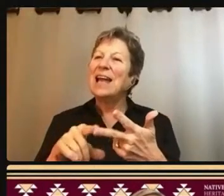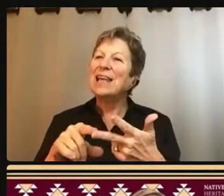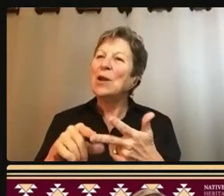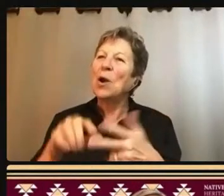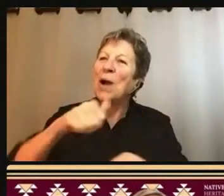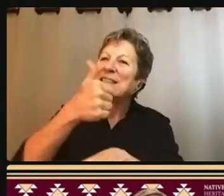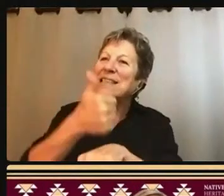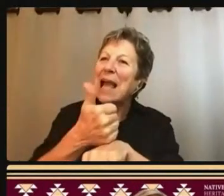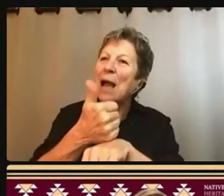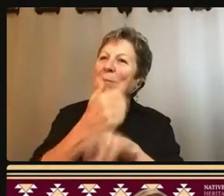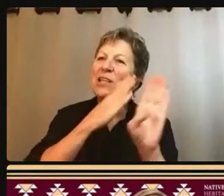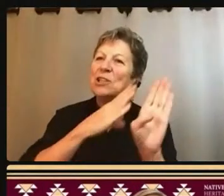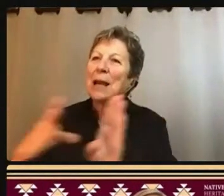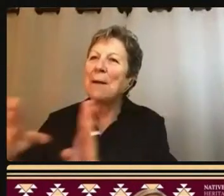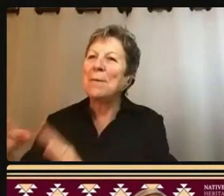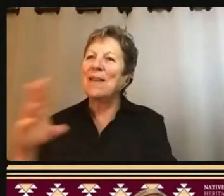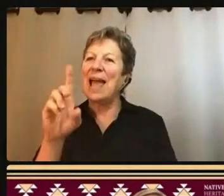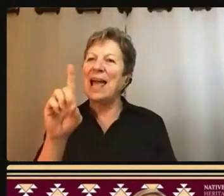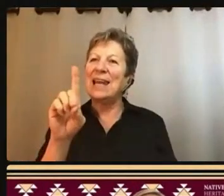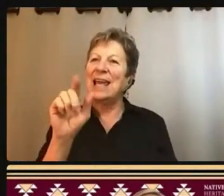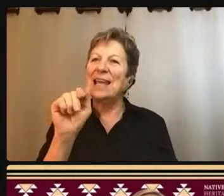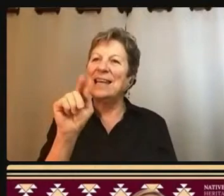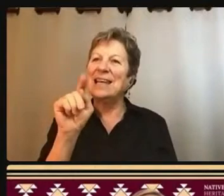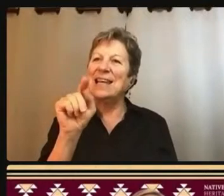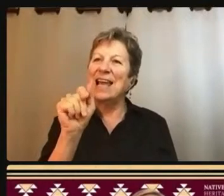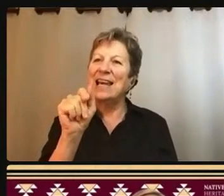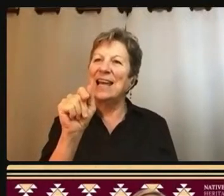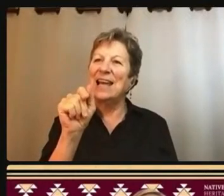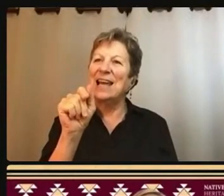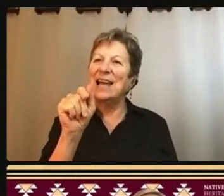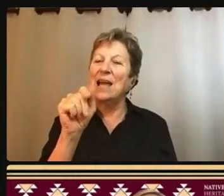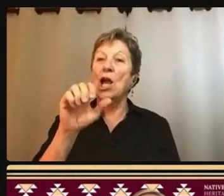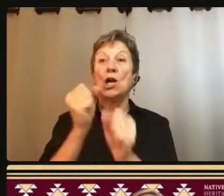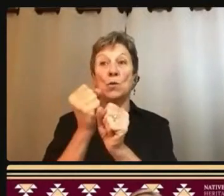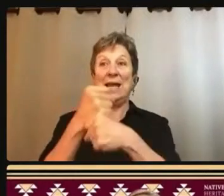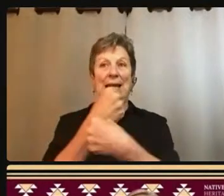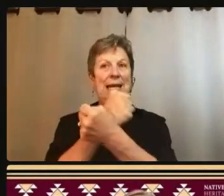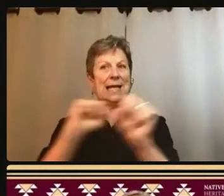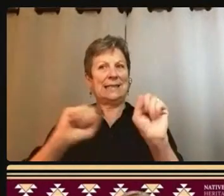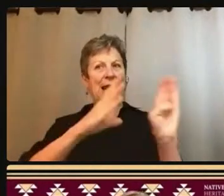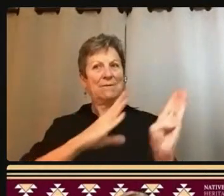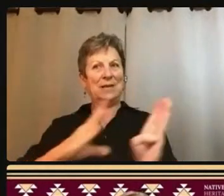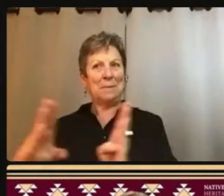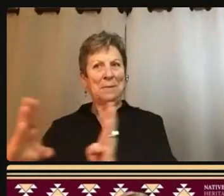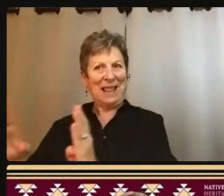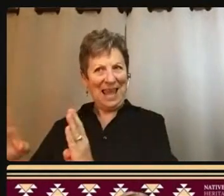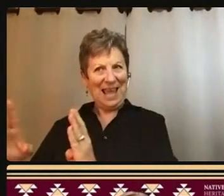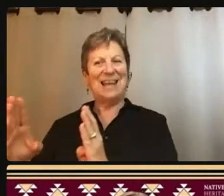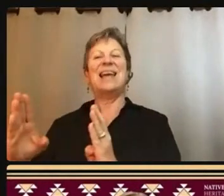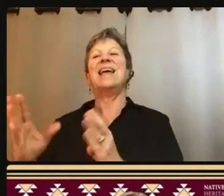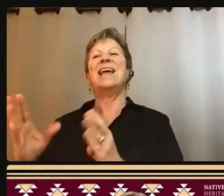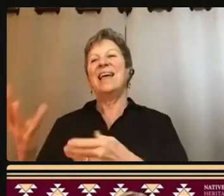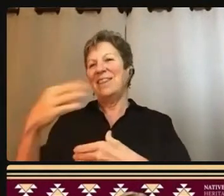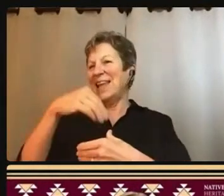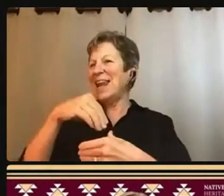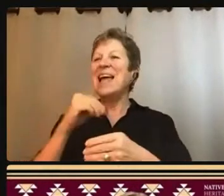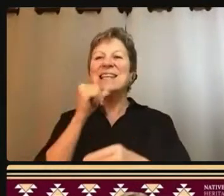THE THIRD THING WOULD BE